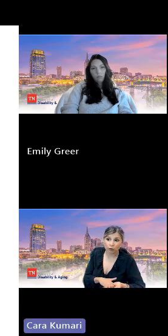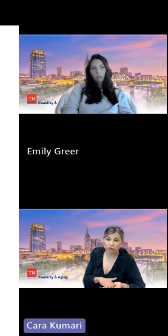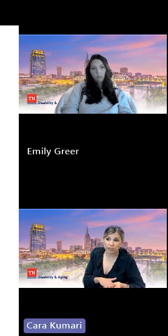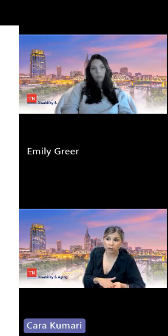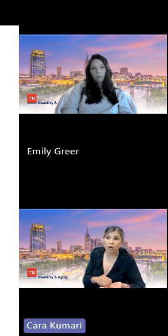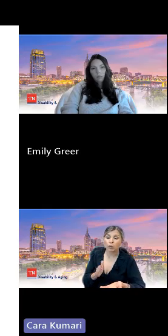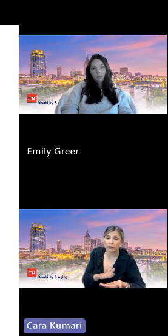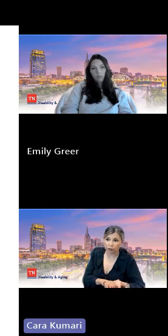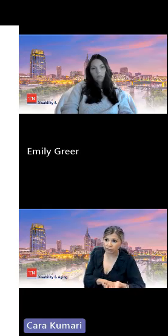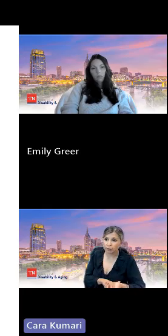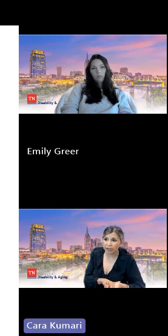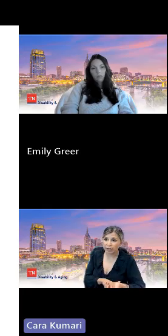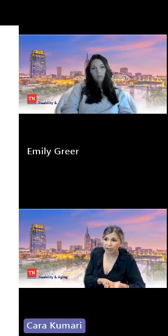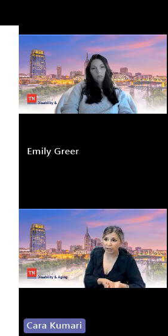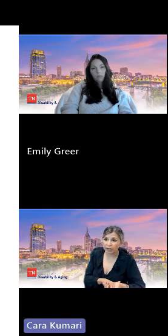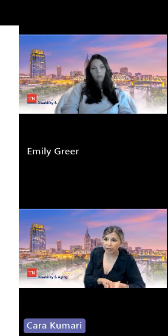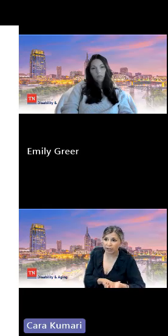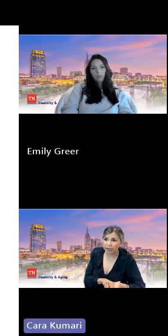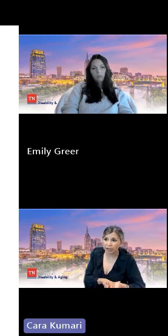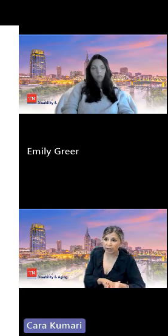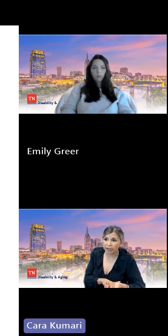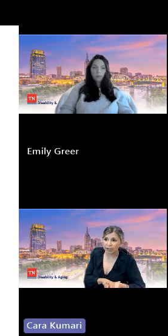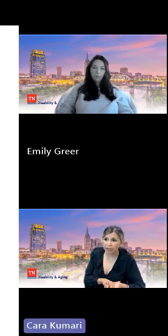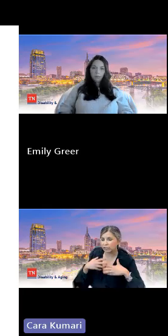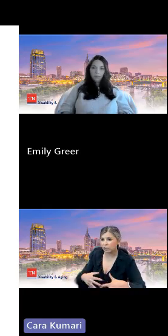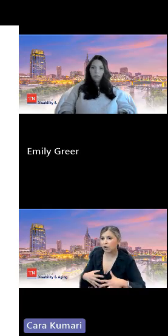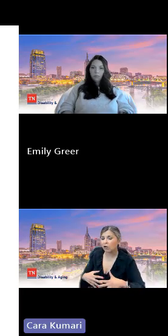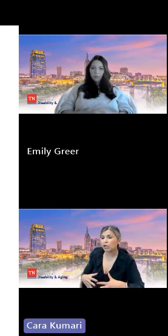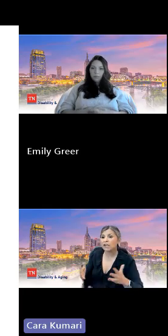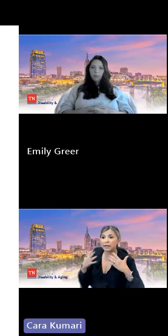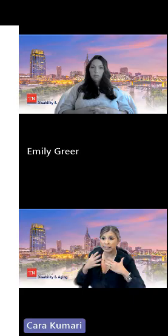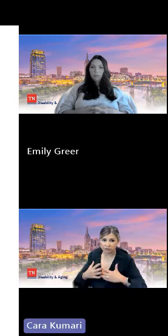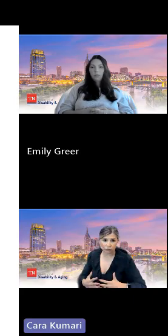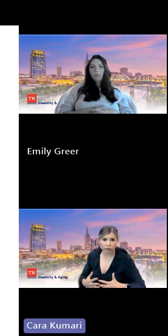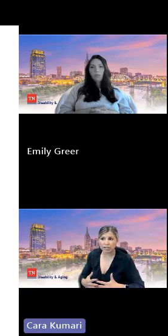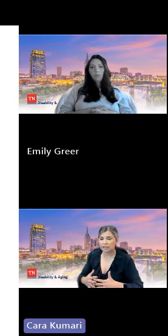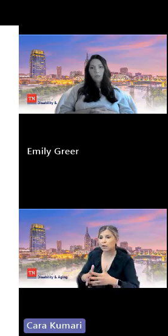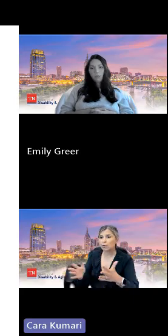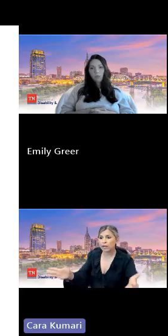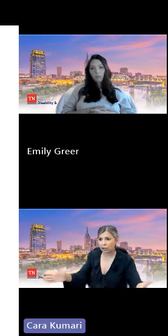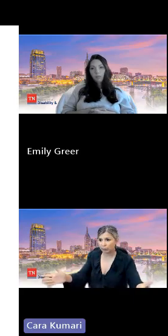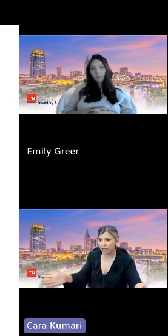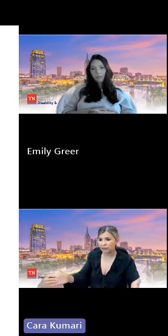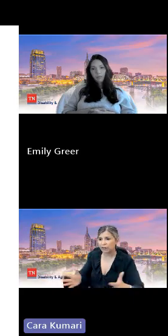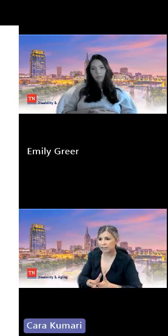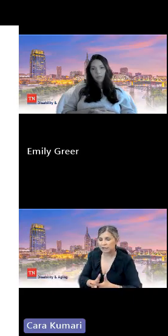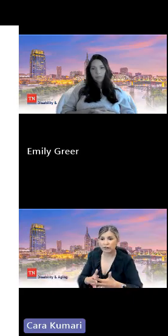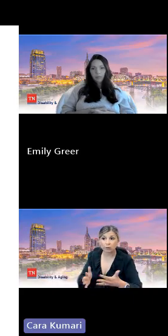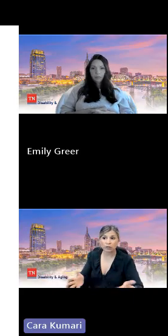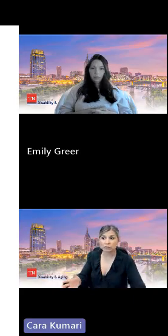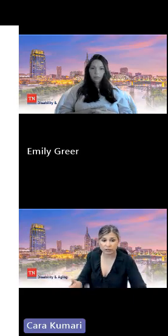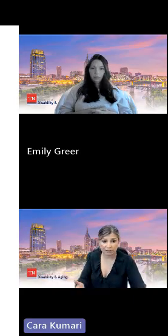approach here with our information and assistance lines. People can call, they get screened, we help them identify what services they